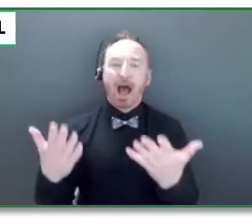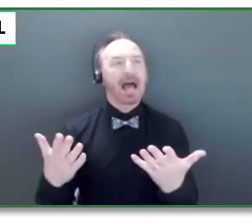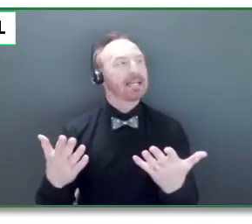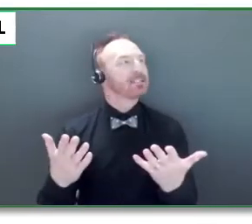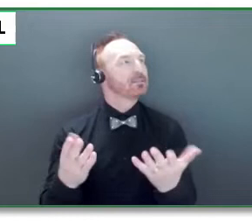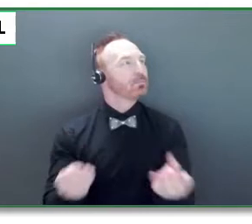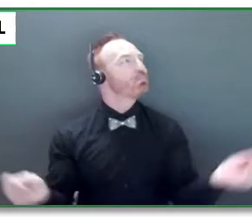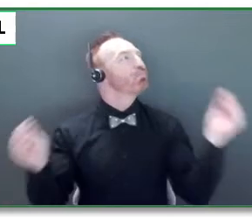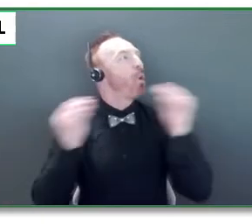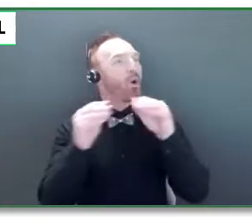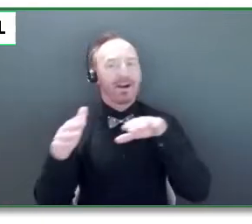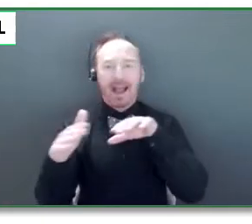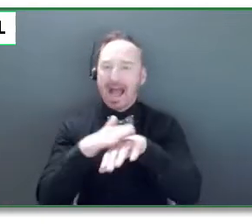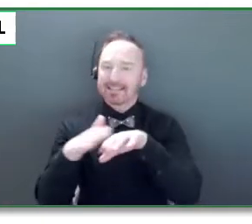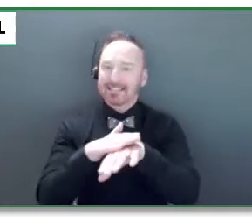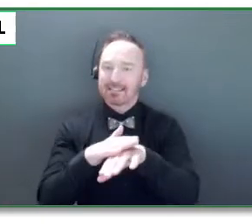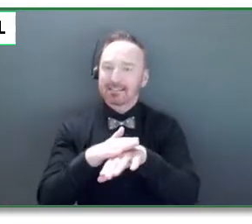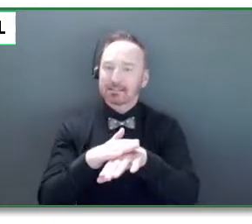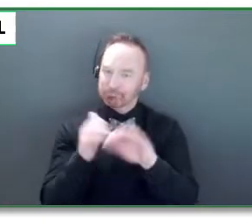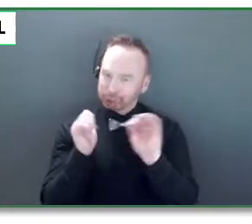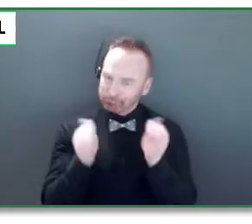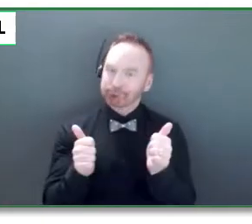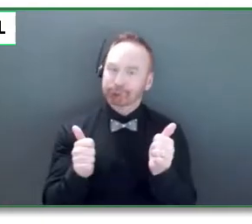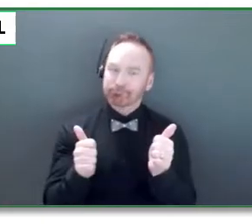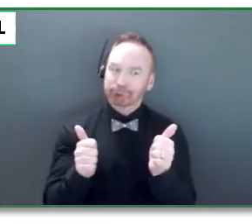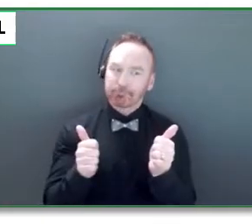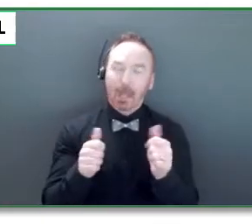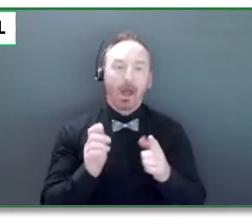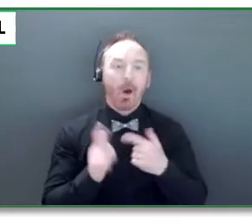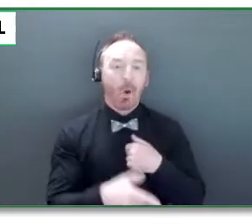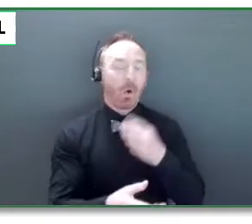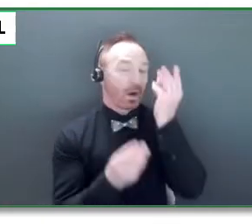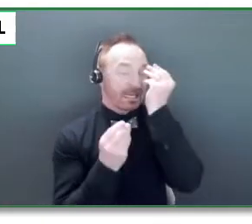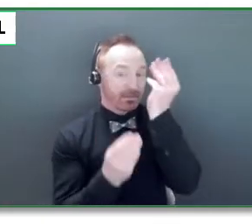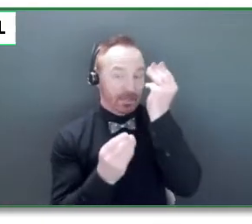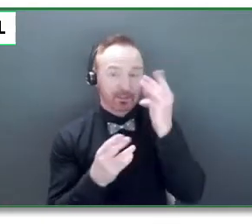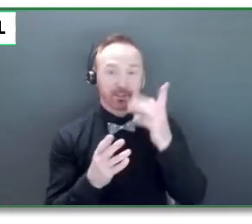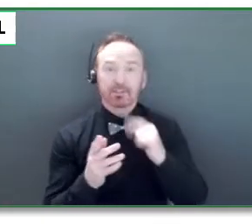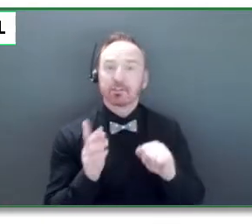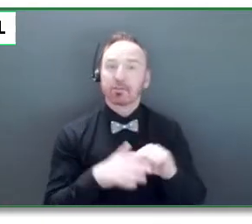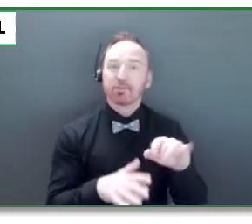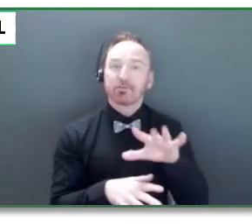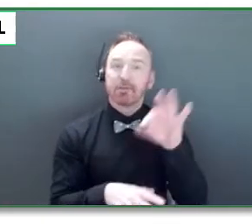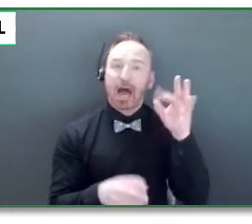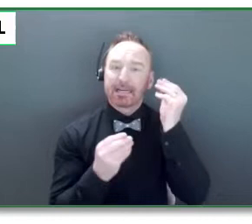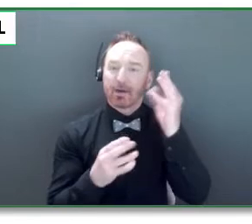uh information to make it easier for all visitors in a park,